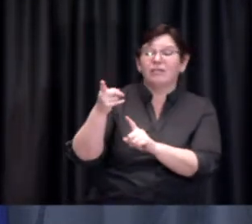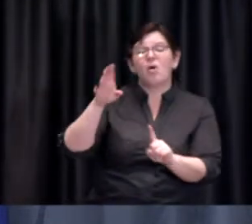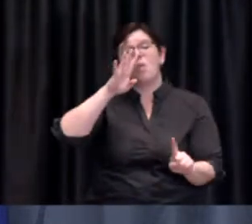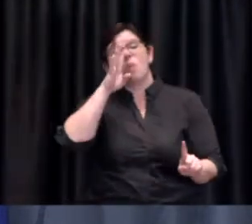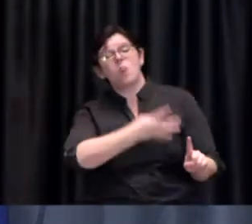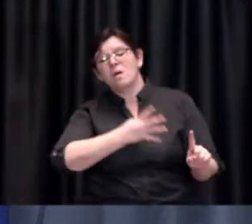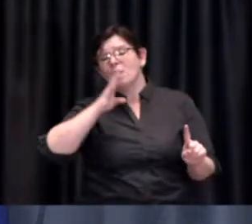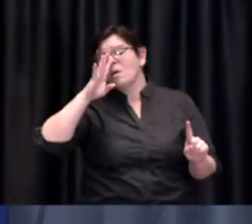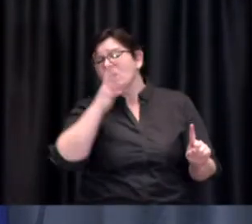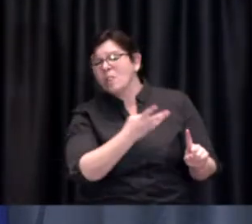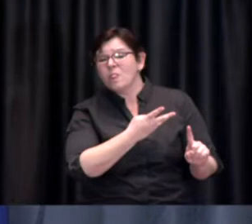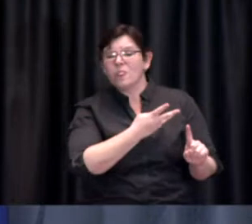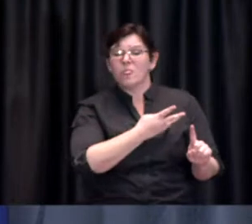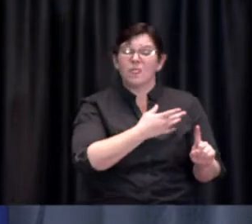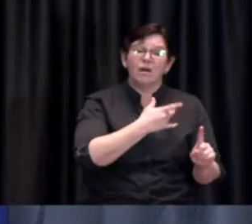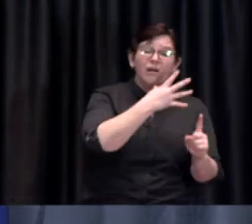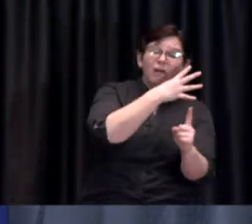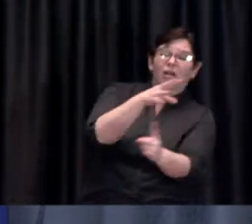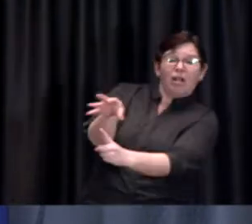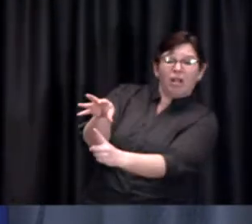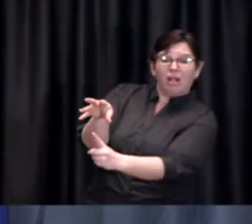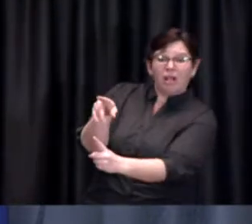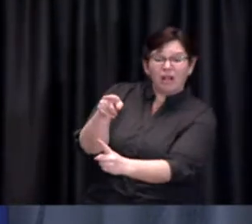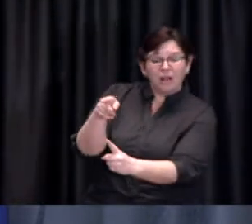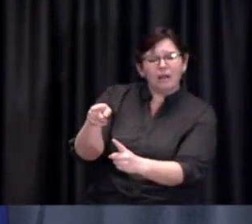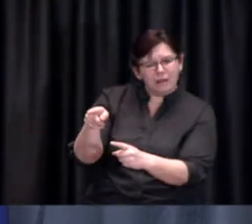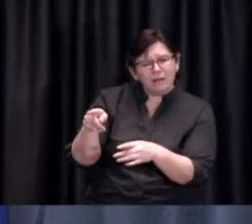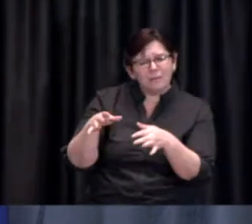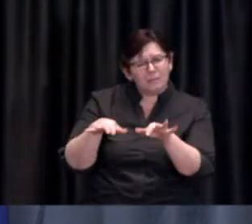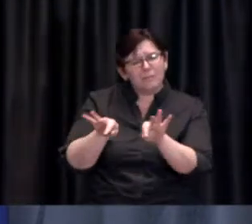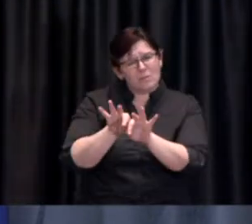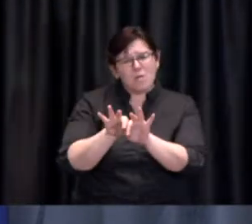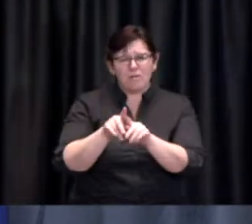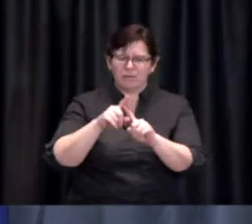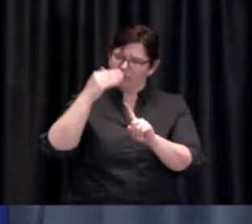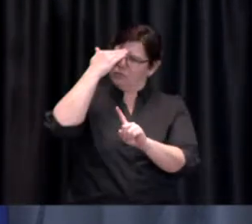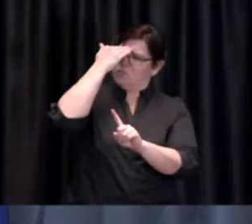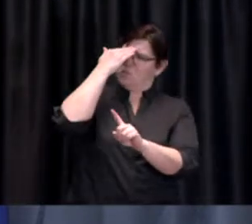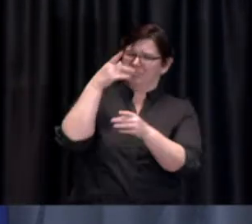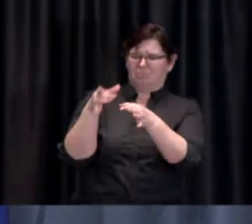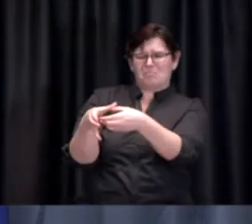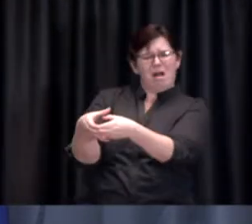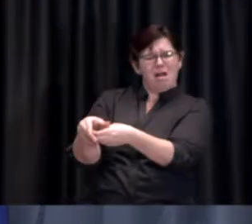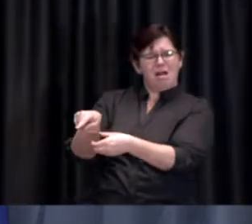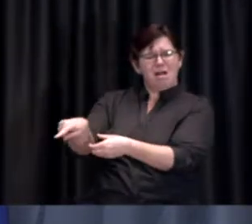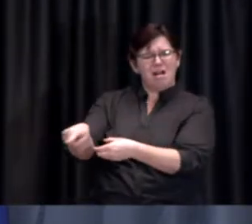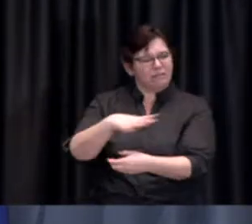but I know that the vast majority of people are doing the right and responsible things in terms of their behaviour